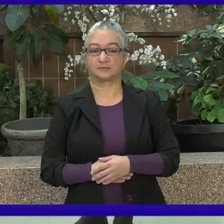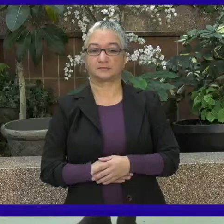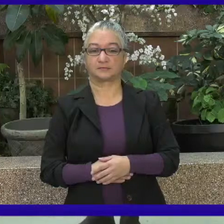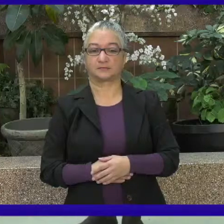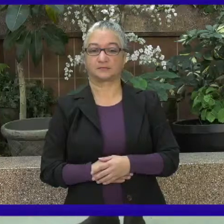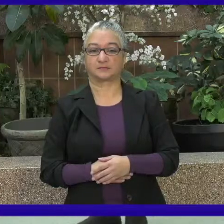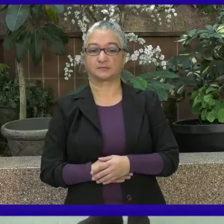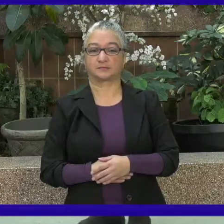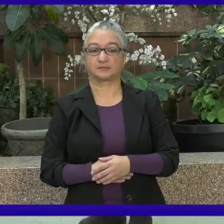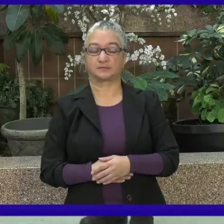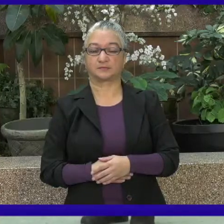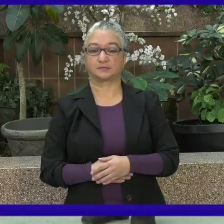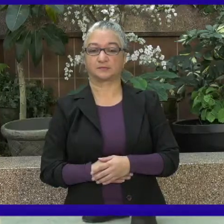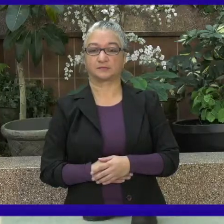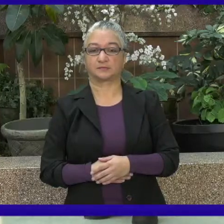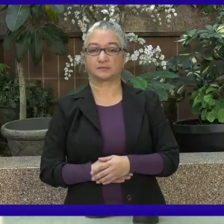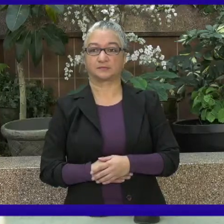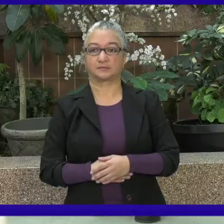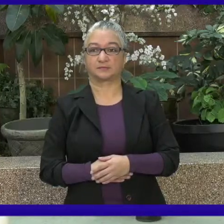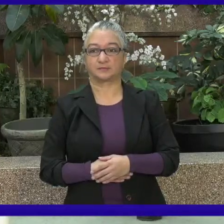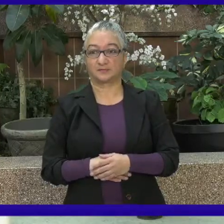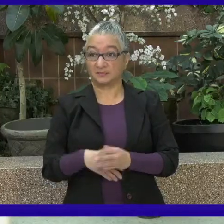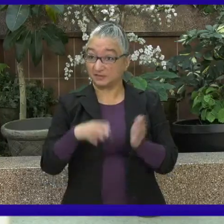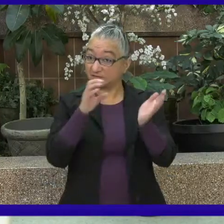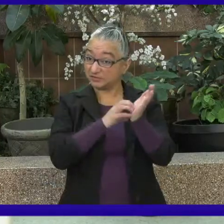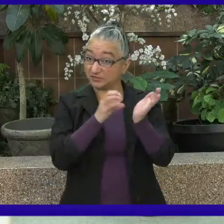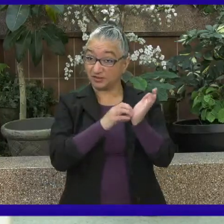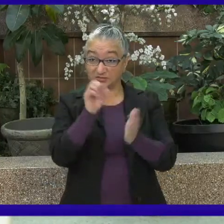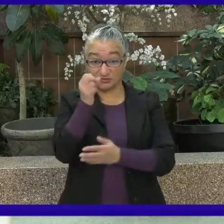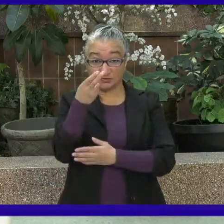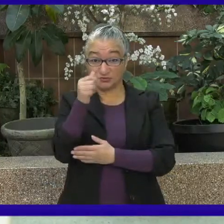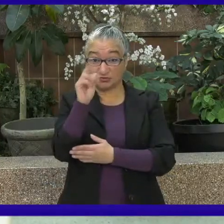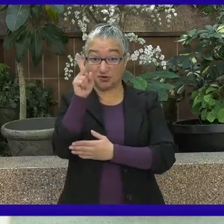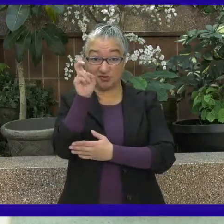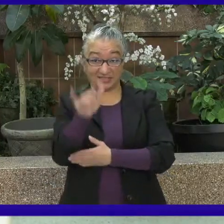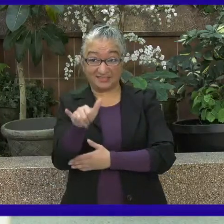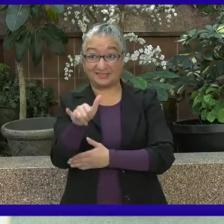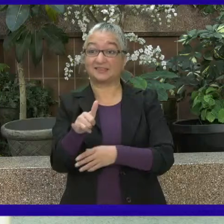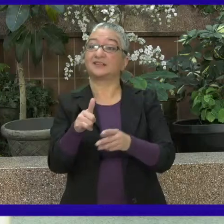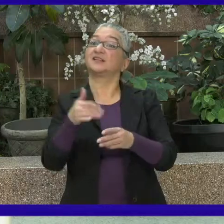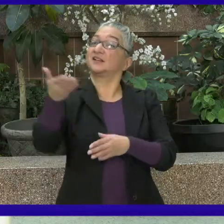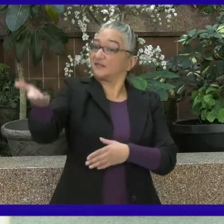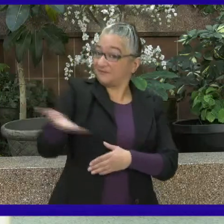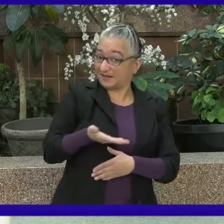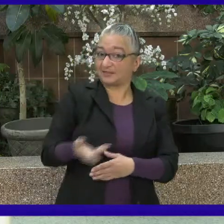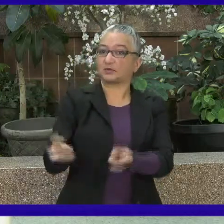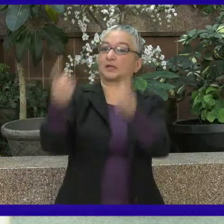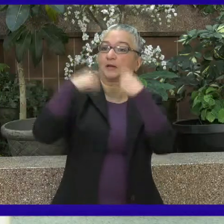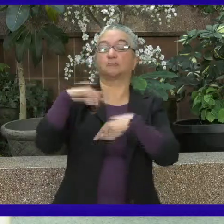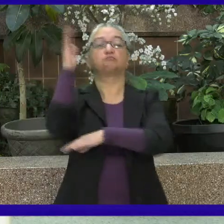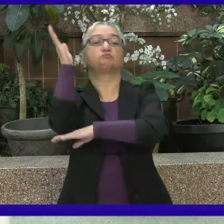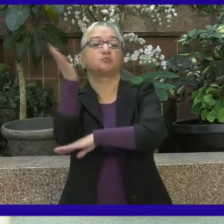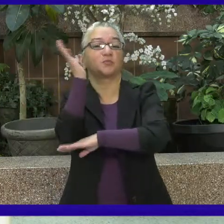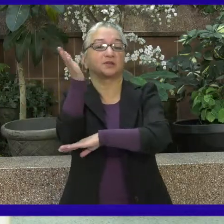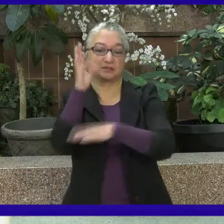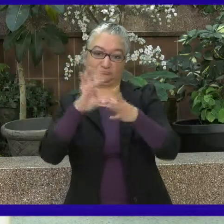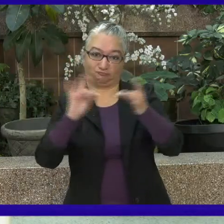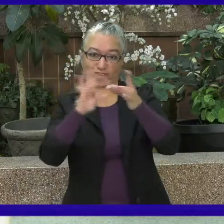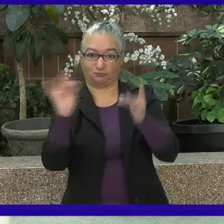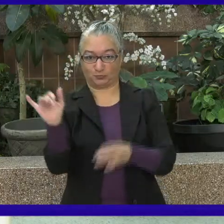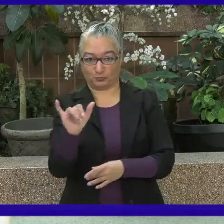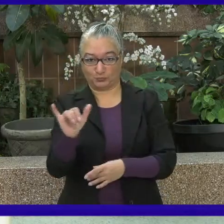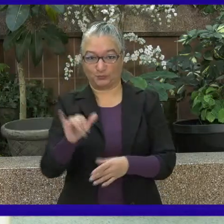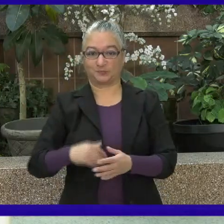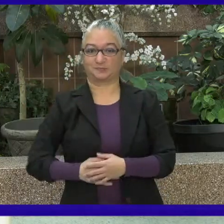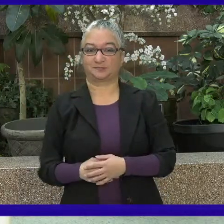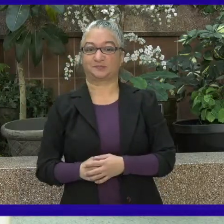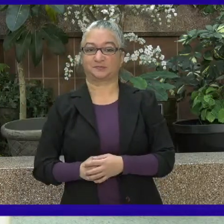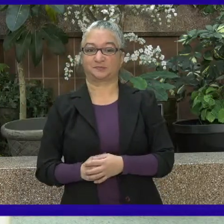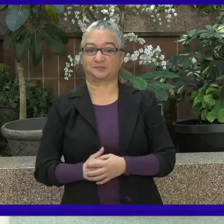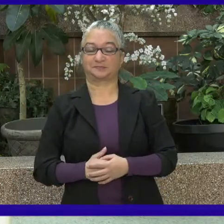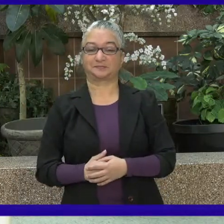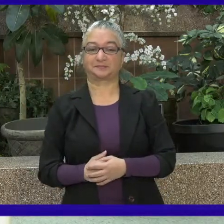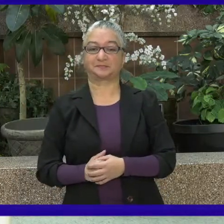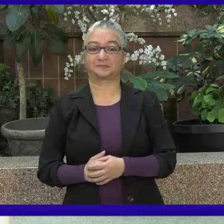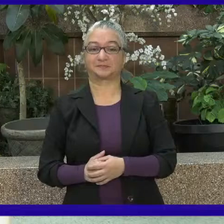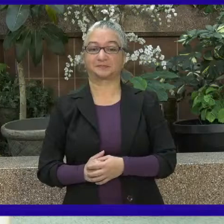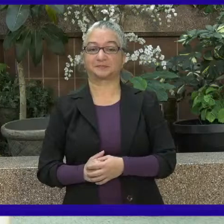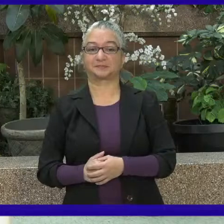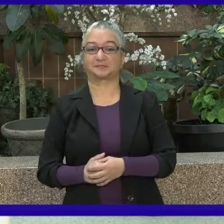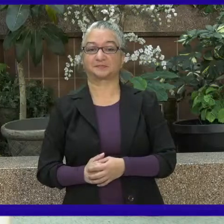and dr sharkey i'll now invite you to come to the microphone to share a few words with us